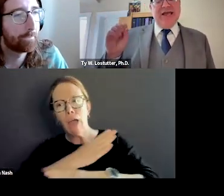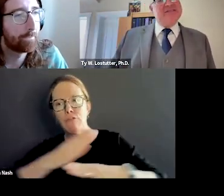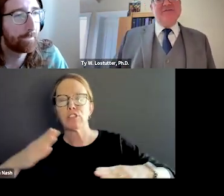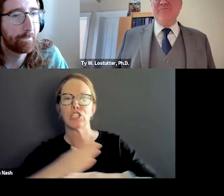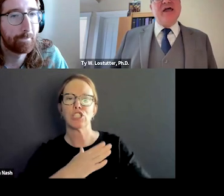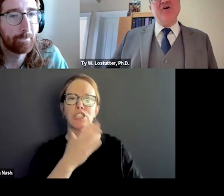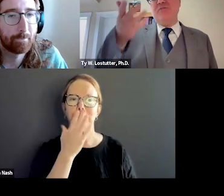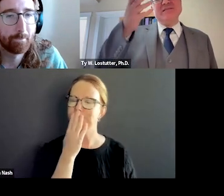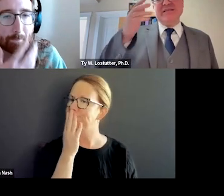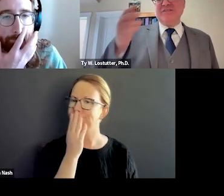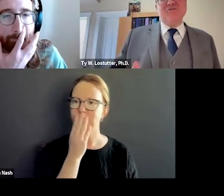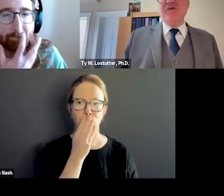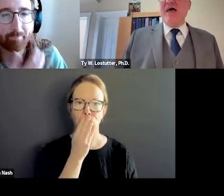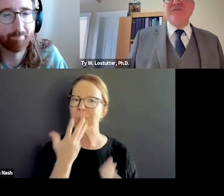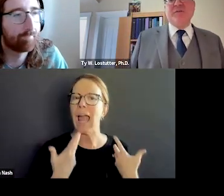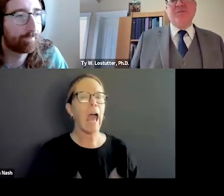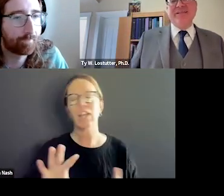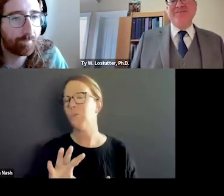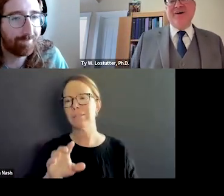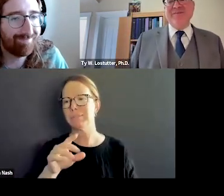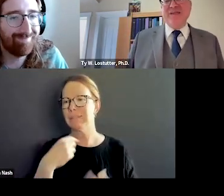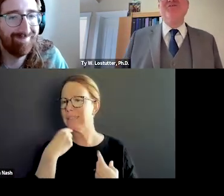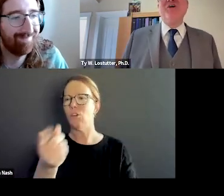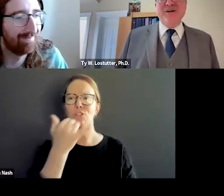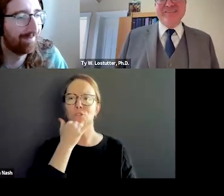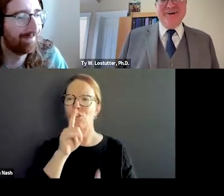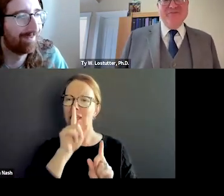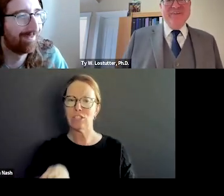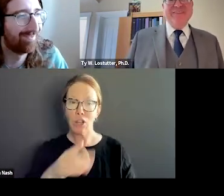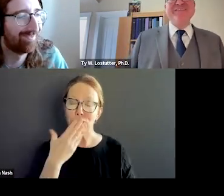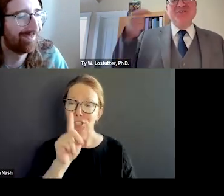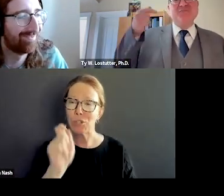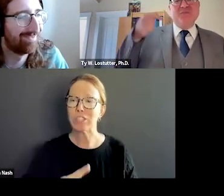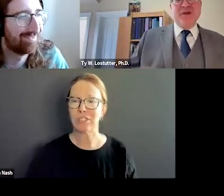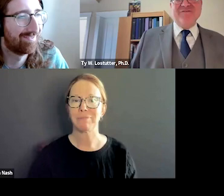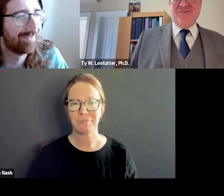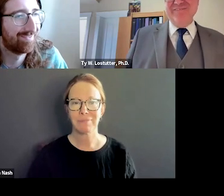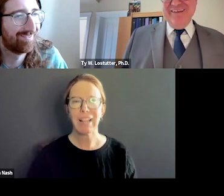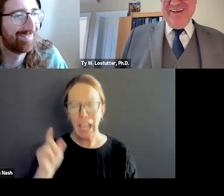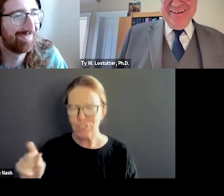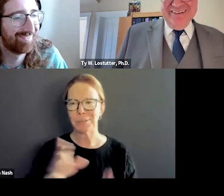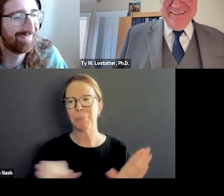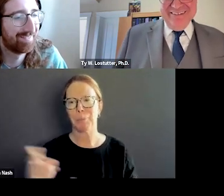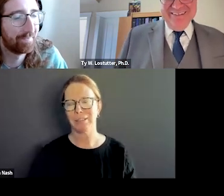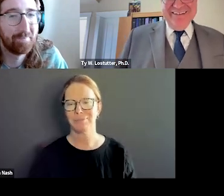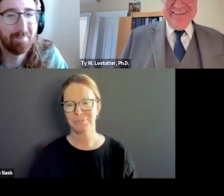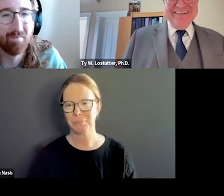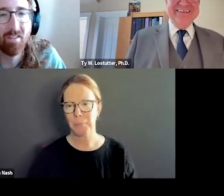I, I don't want to mislead you, so I don't have it off the top of my head. Sorry. That's a great question, though. Things I should have been prepared for.